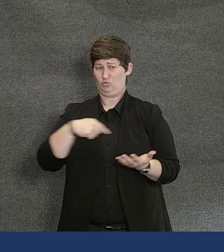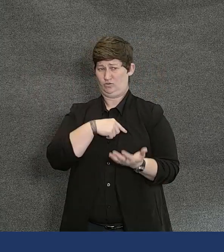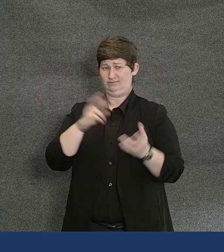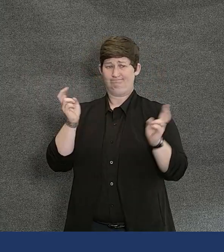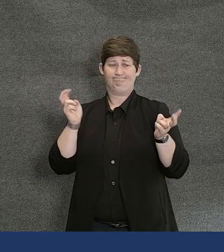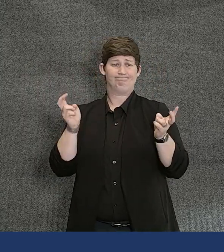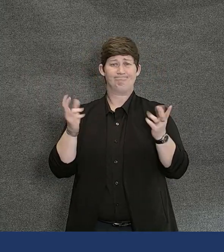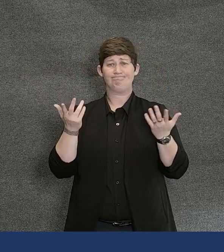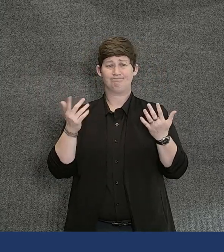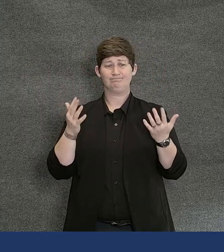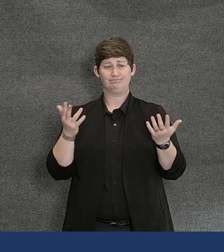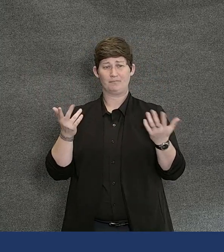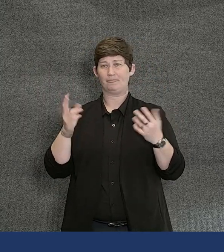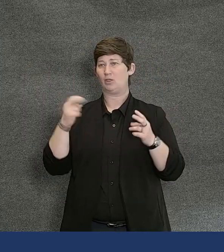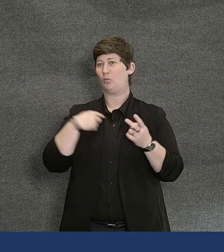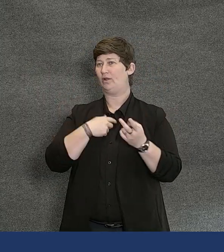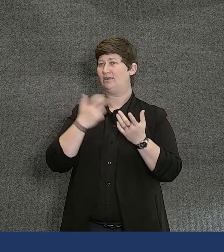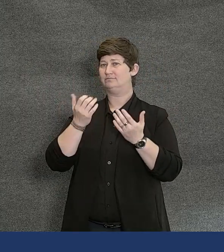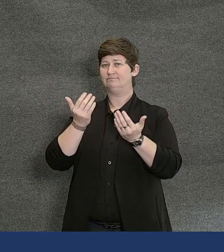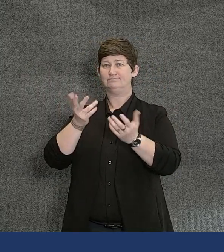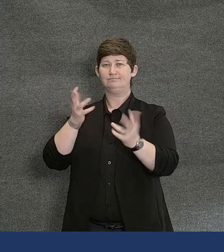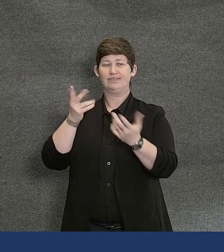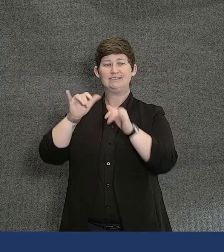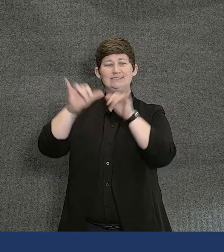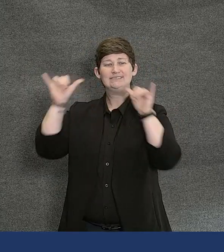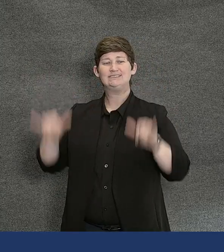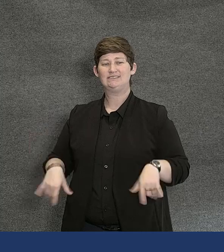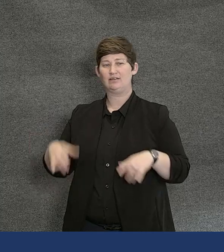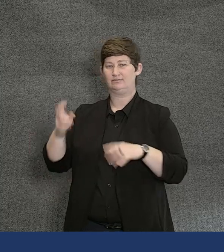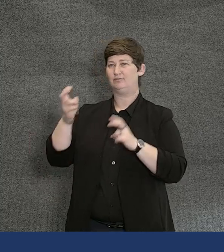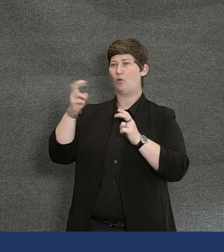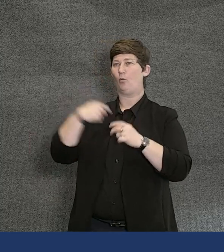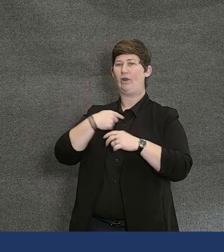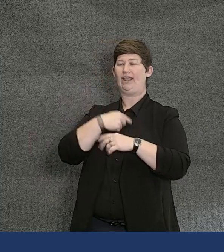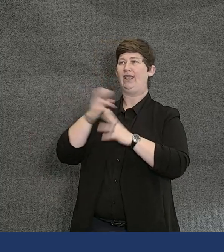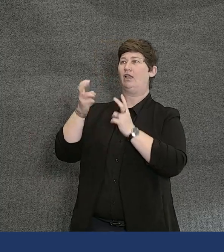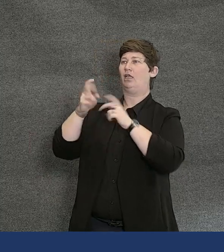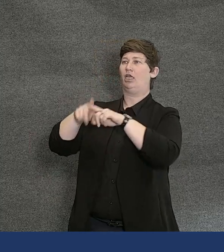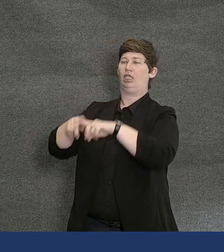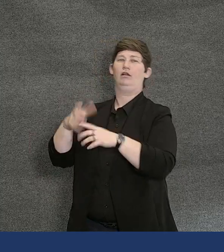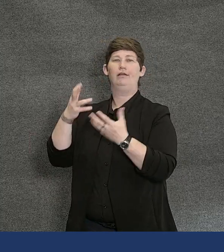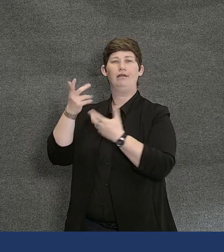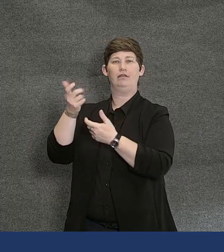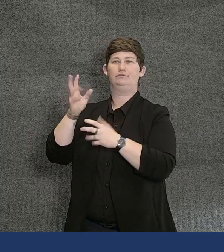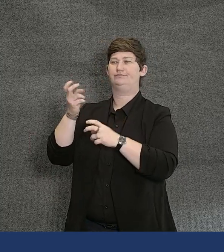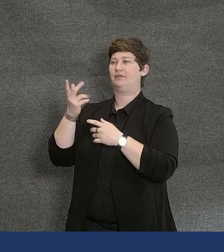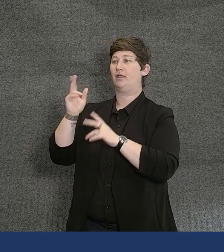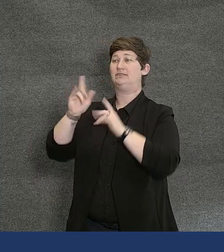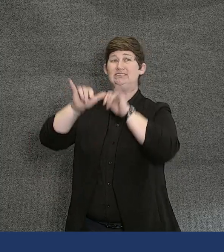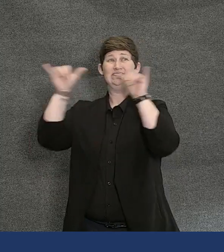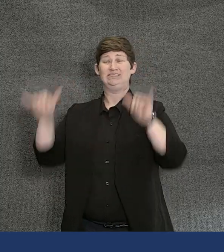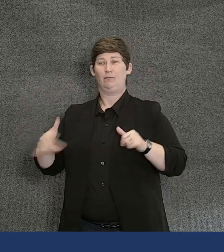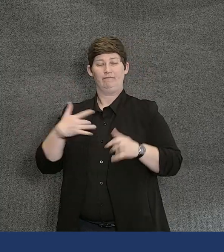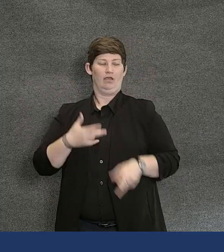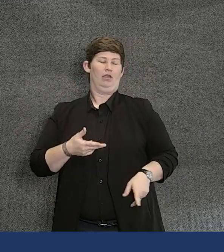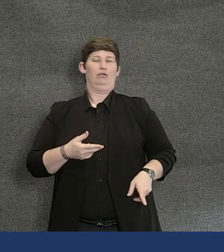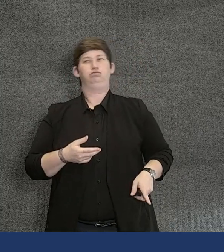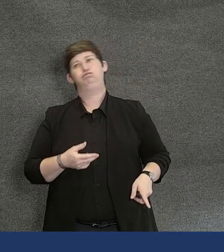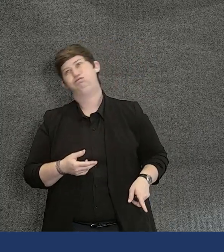We have been on the federal level, we have heard some awful statements about what some folks believe people with disabilities